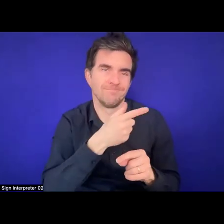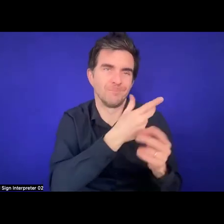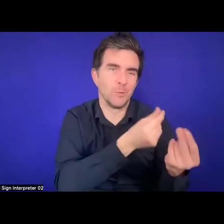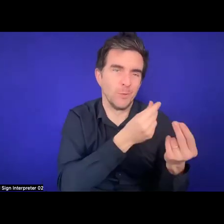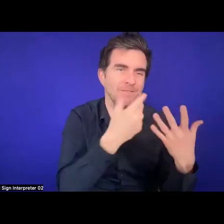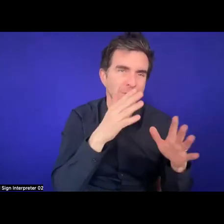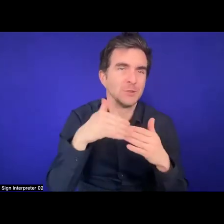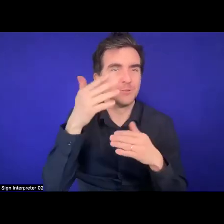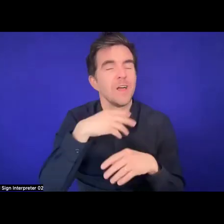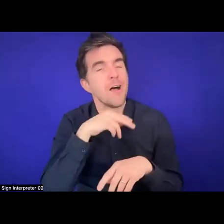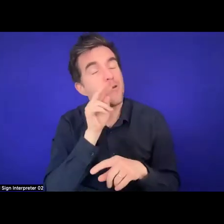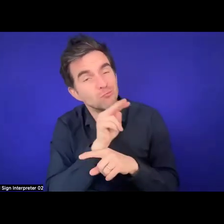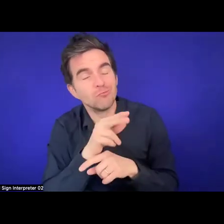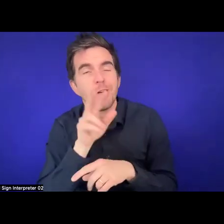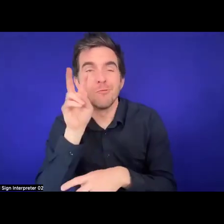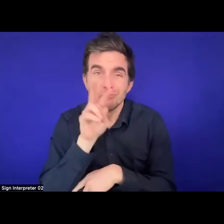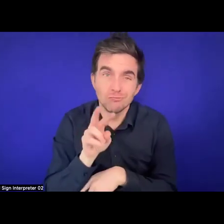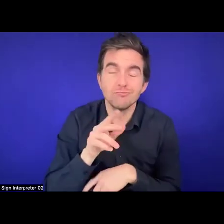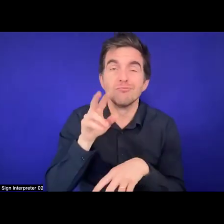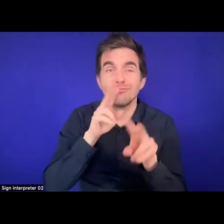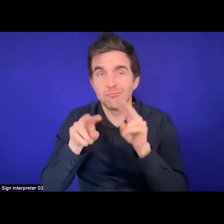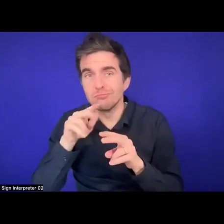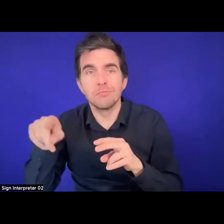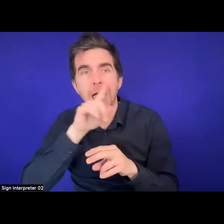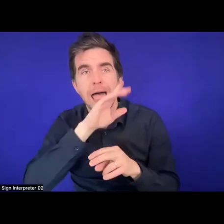at the Centre for Disability Law and Policy here at the University of Galway, and I